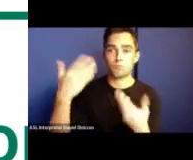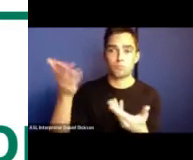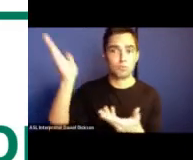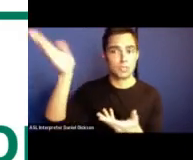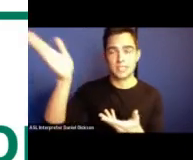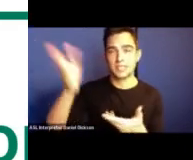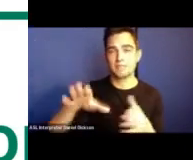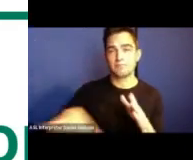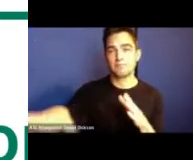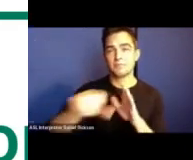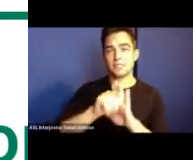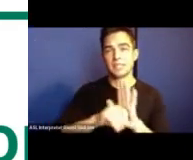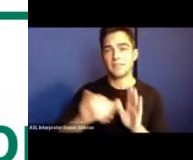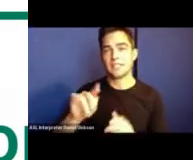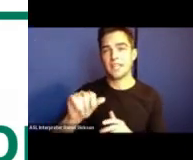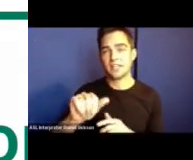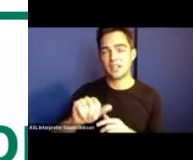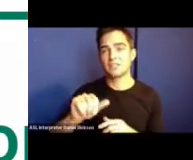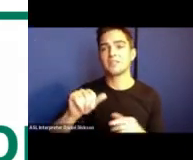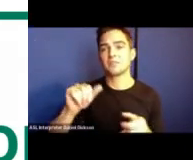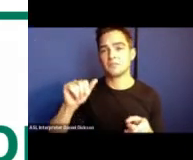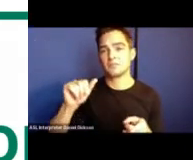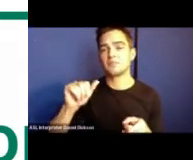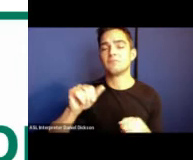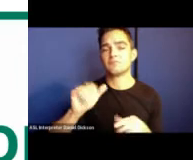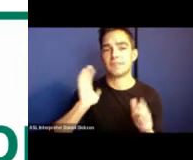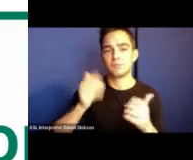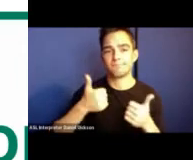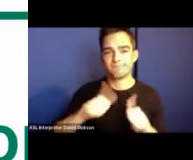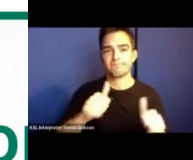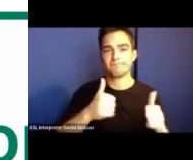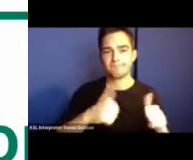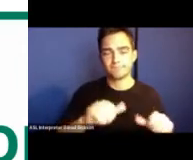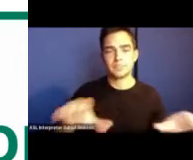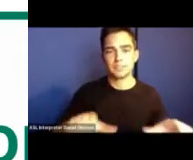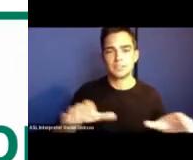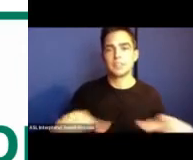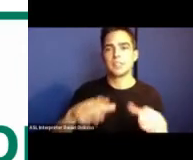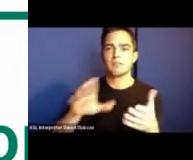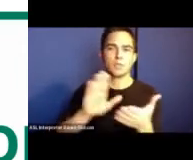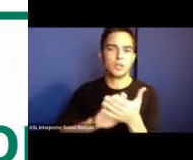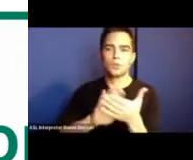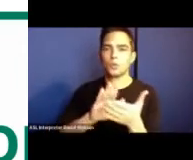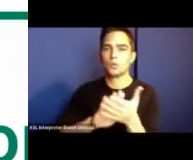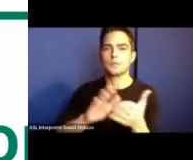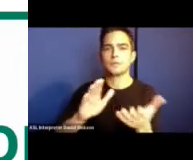on our effort, so many kudos because I think that really allowed us to, to really buy